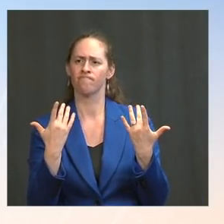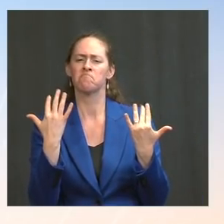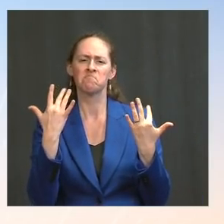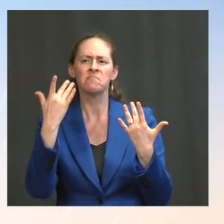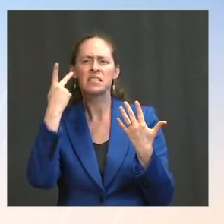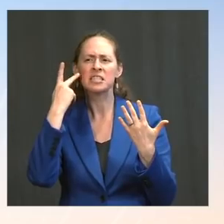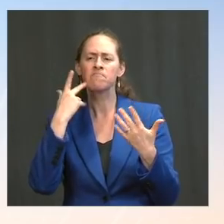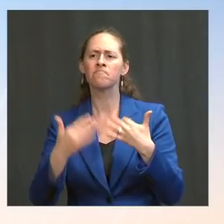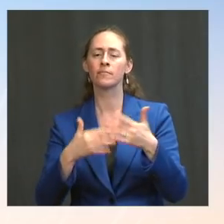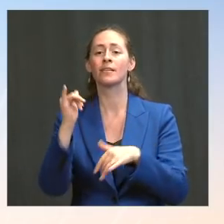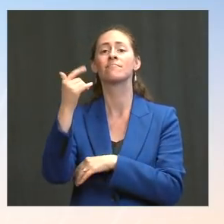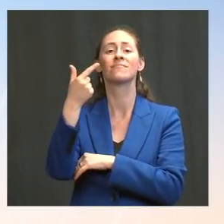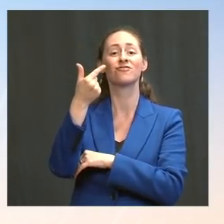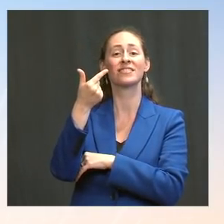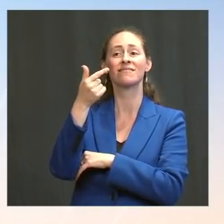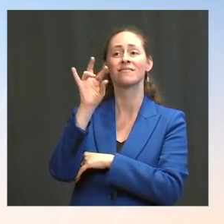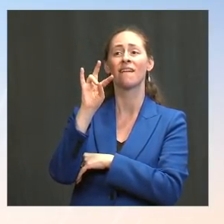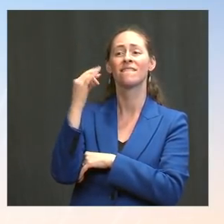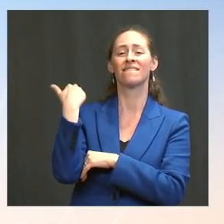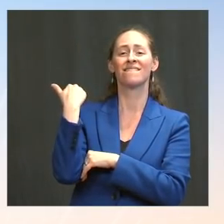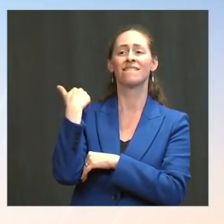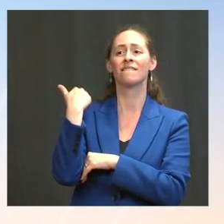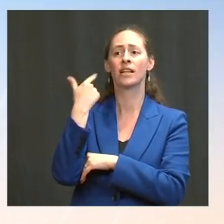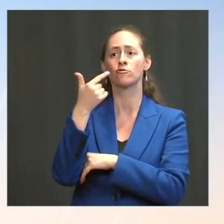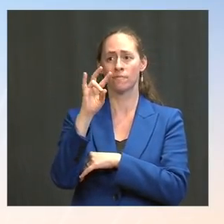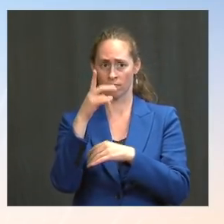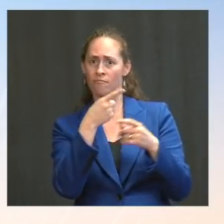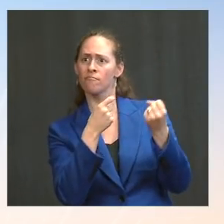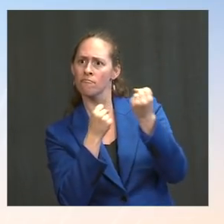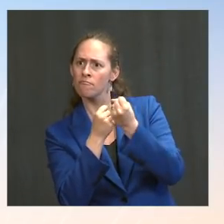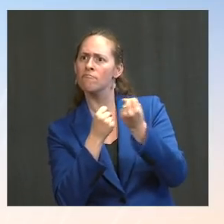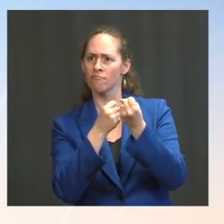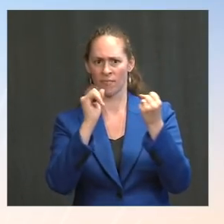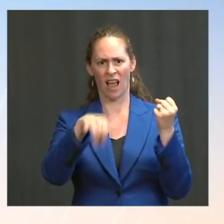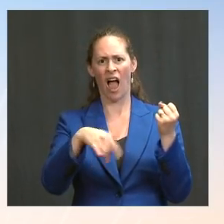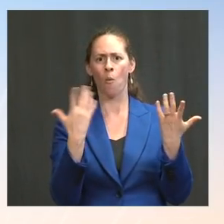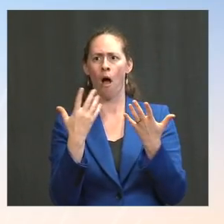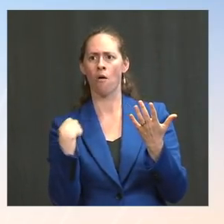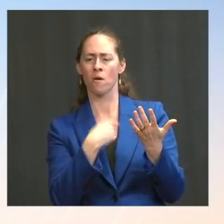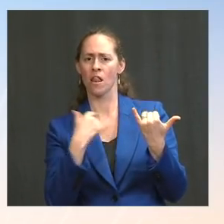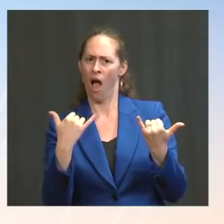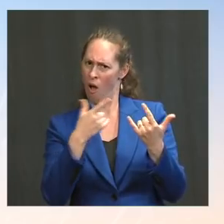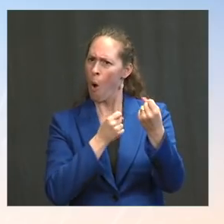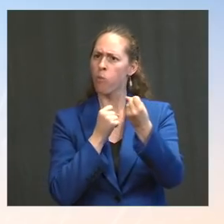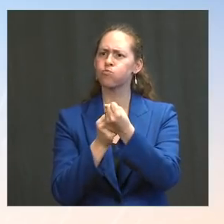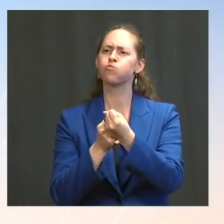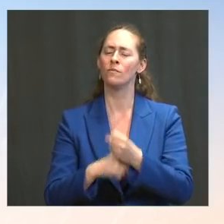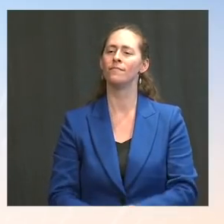Would the G7 come along and endorse this framework? And, of course, they did. Now, we have 130 countries endorsing this framework.